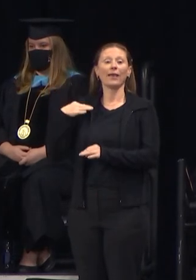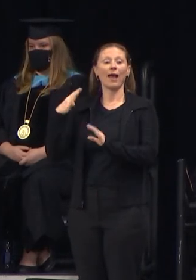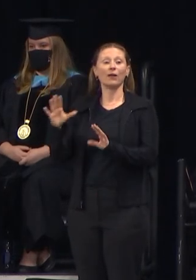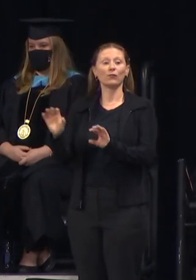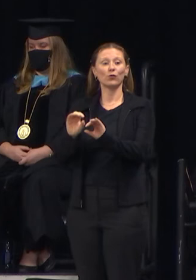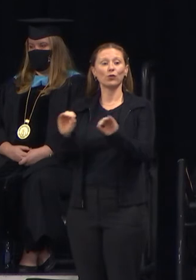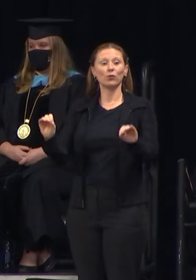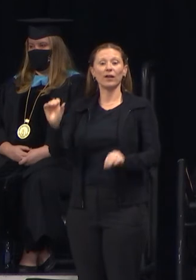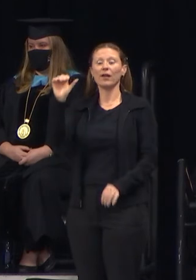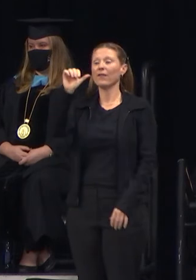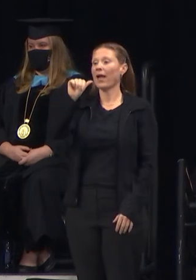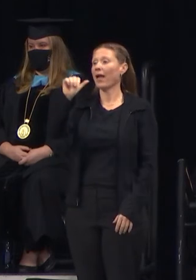Please stand.